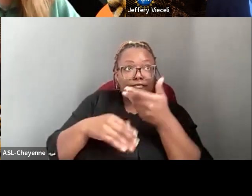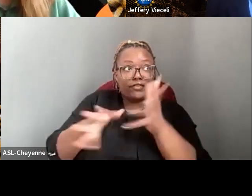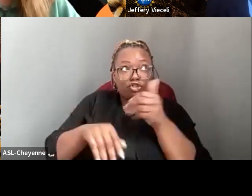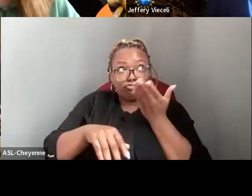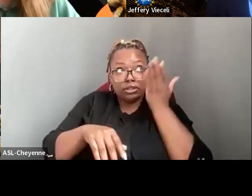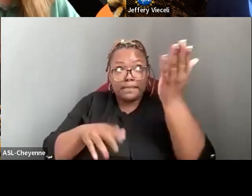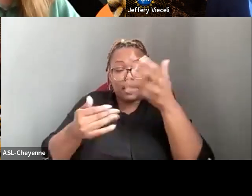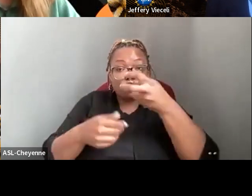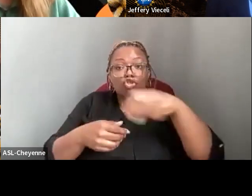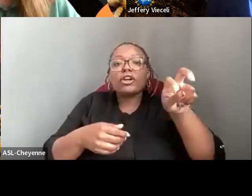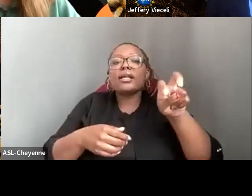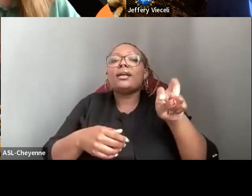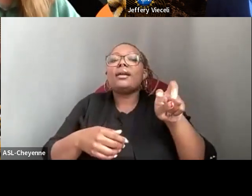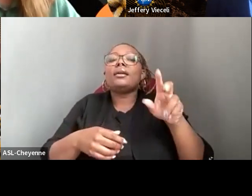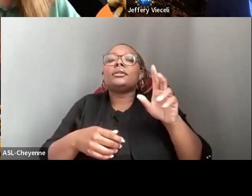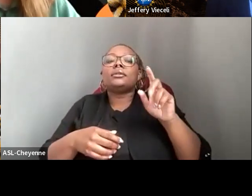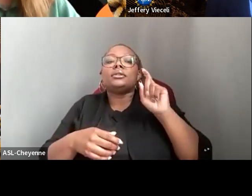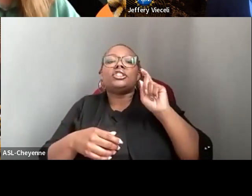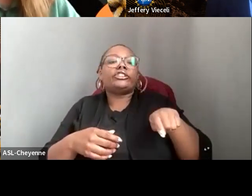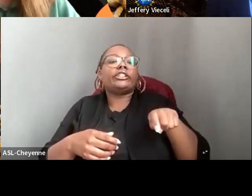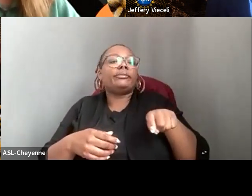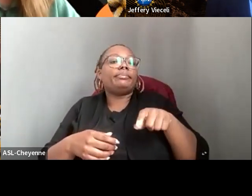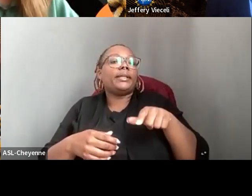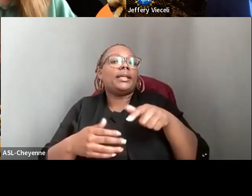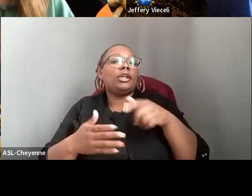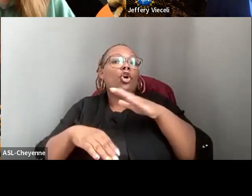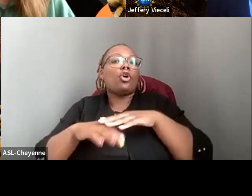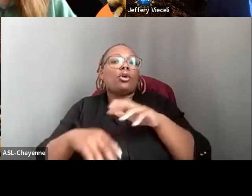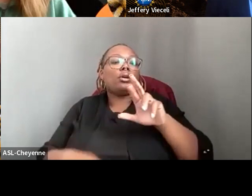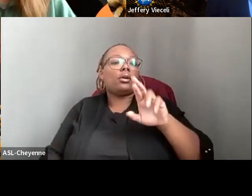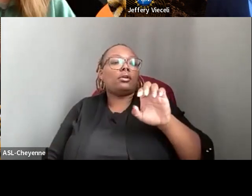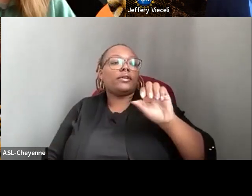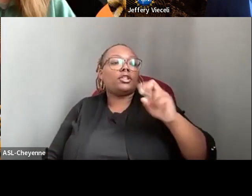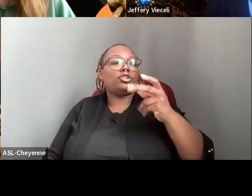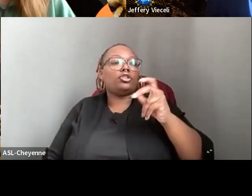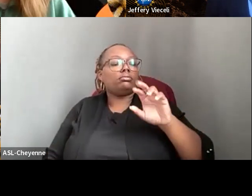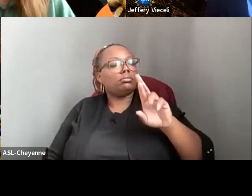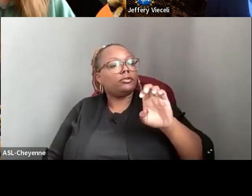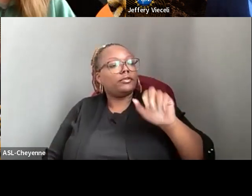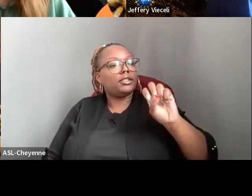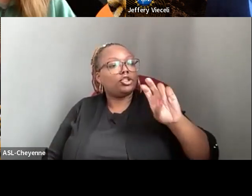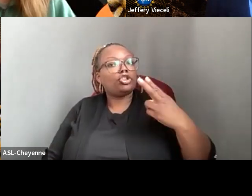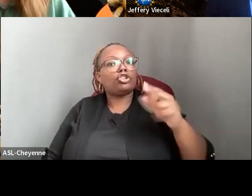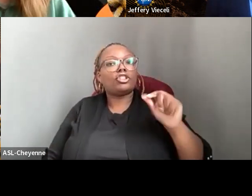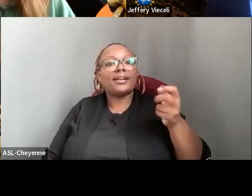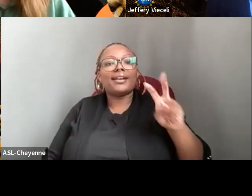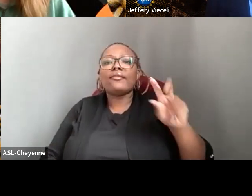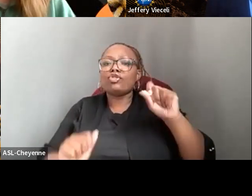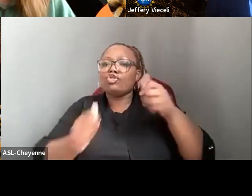It should be out in research.gov as an item that you can track. When it gets approved, the status should update